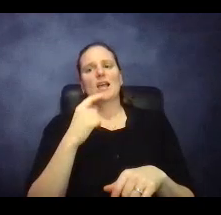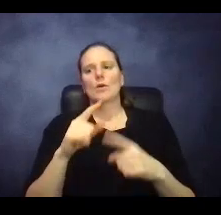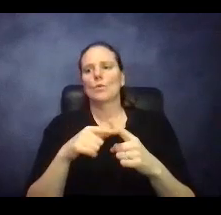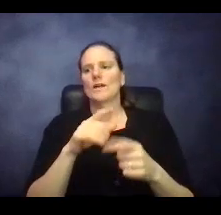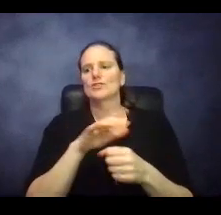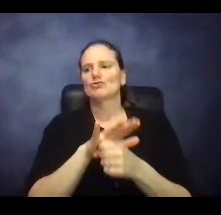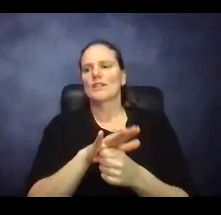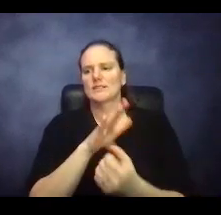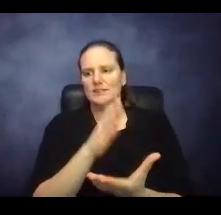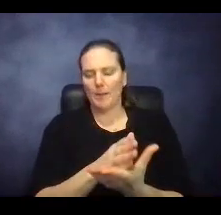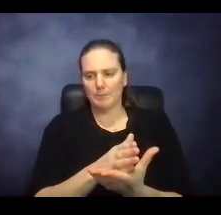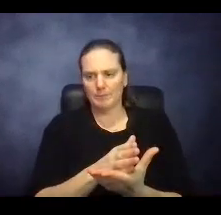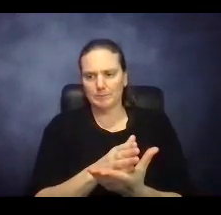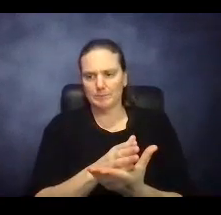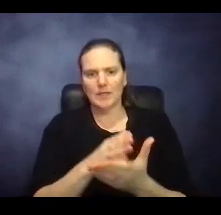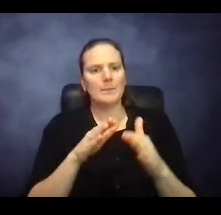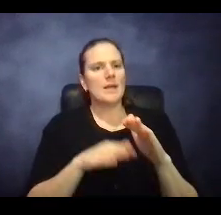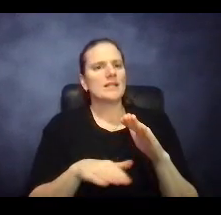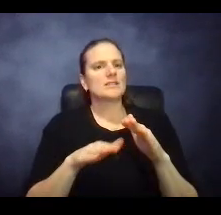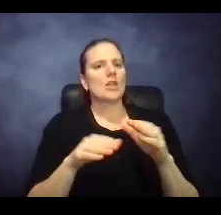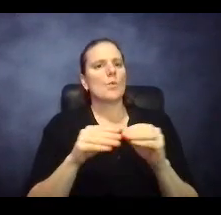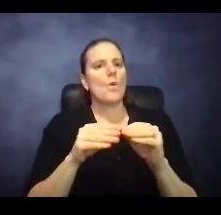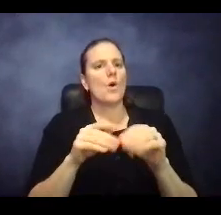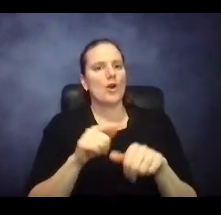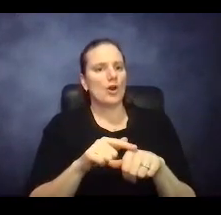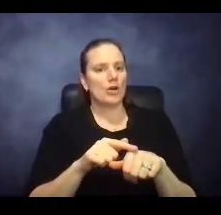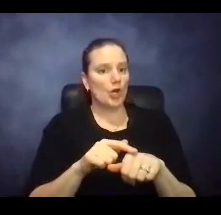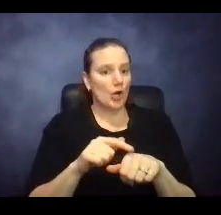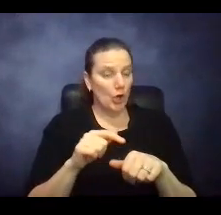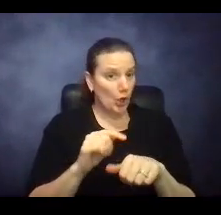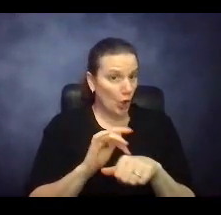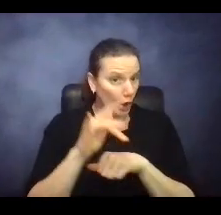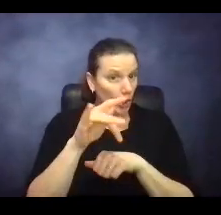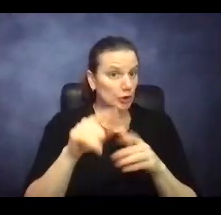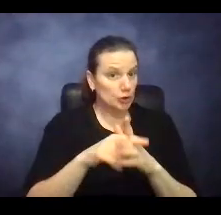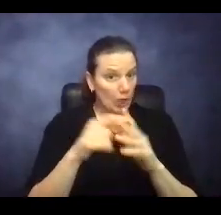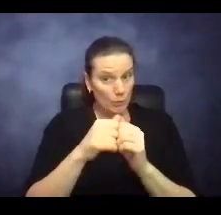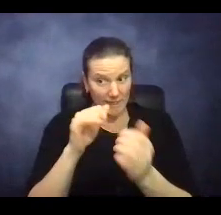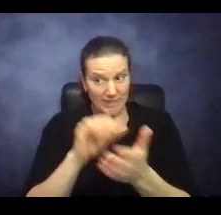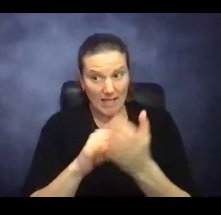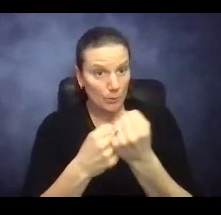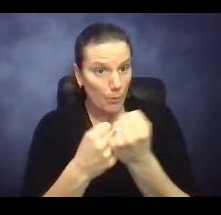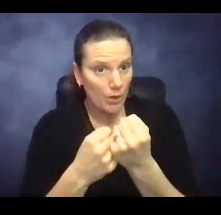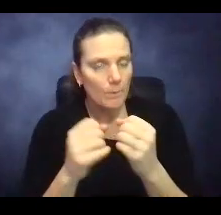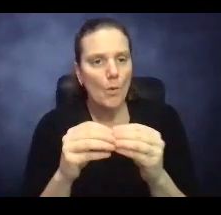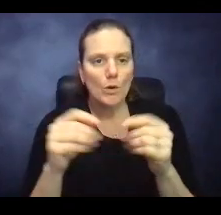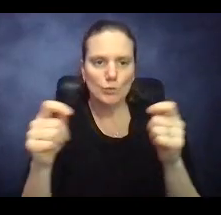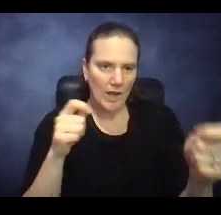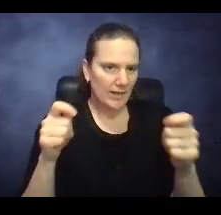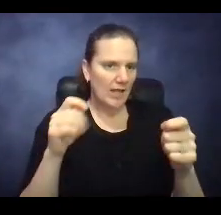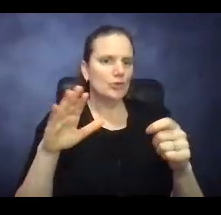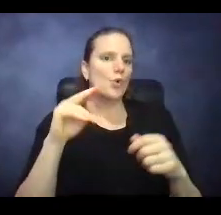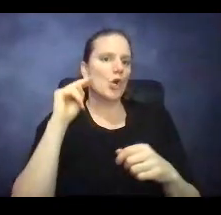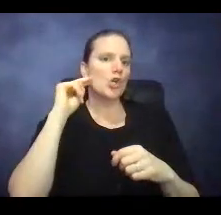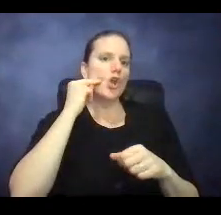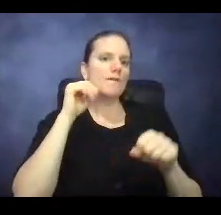So basically the longer you're on, the longer, the earlier you get started on adrenal support, the more regulated your nervous system will be and the more balanced your hormones will be.